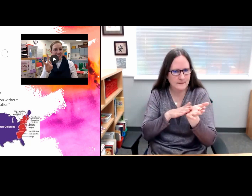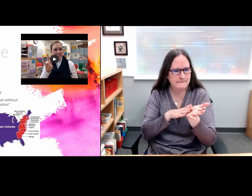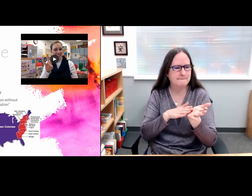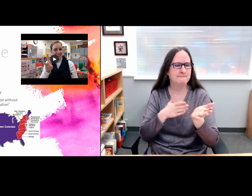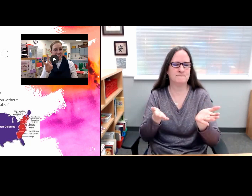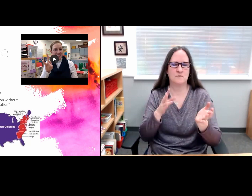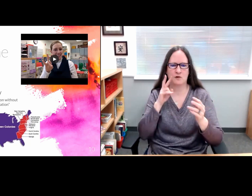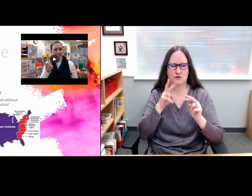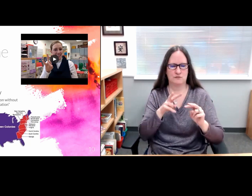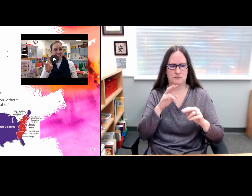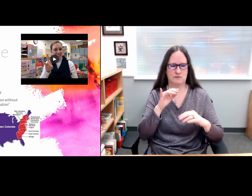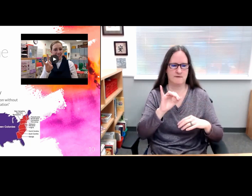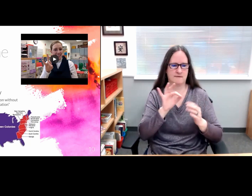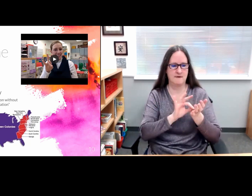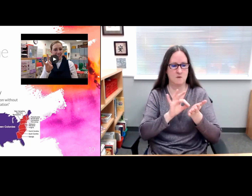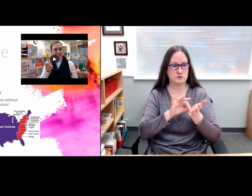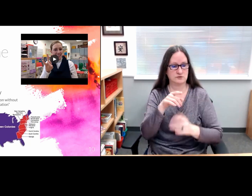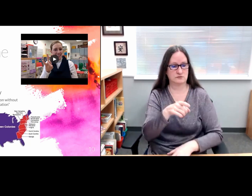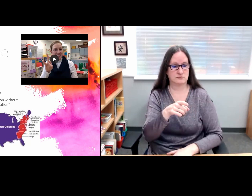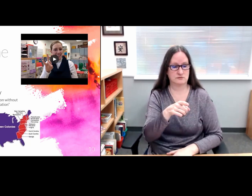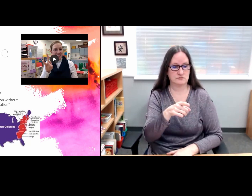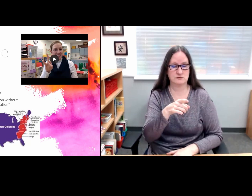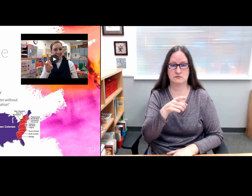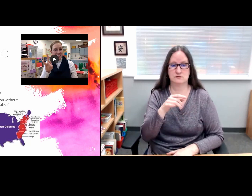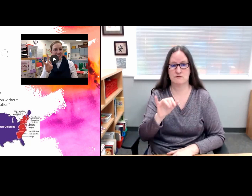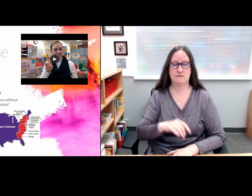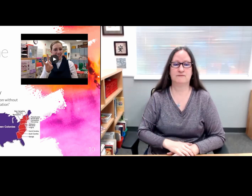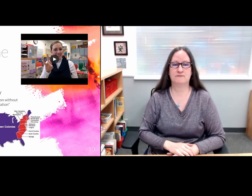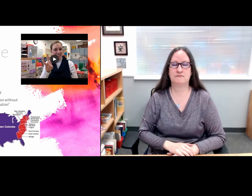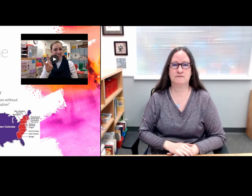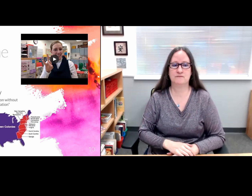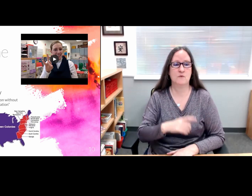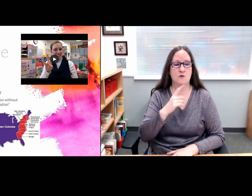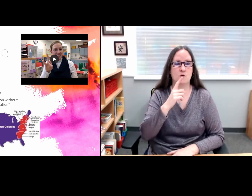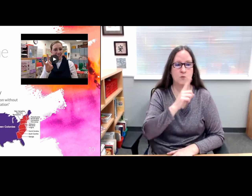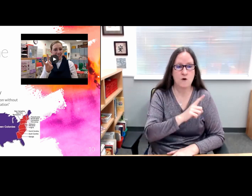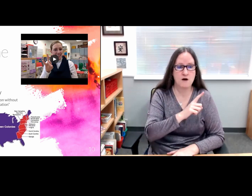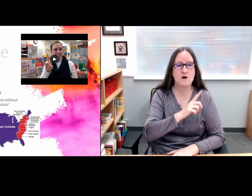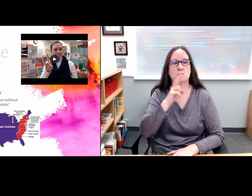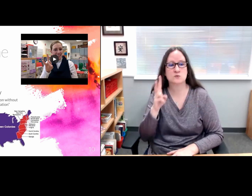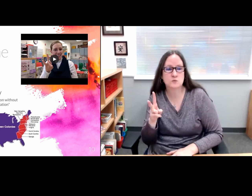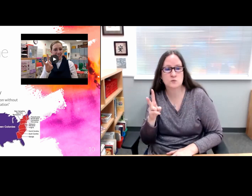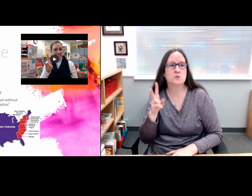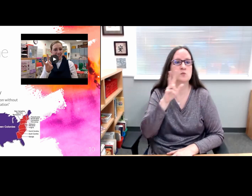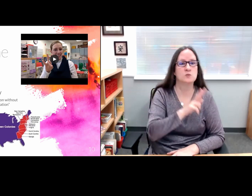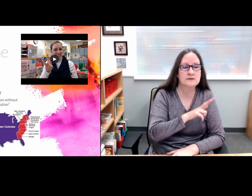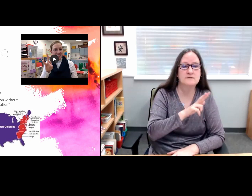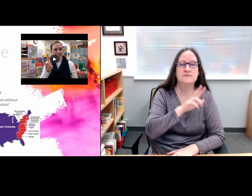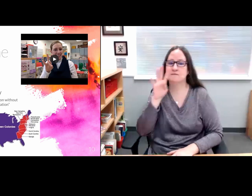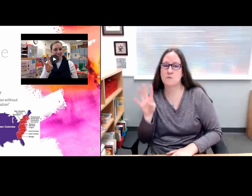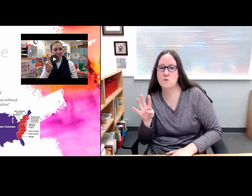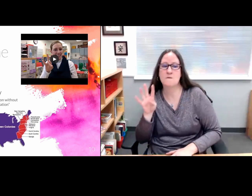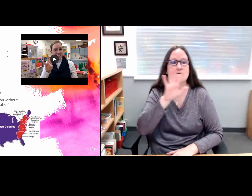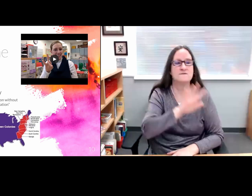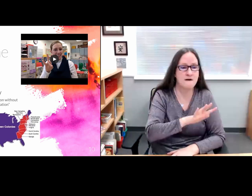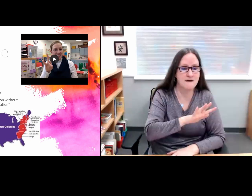So, we have to have a lot of rhythm. We have a lot of patterns and say counting 1, 2, 3, 4,